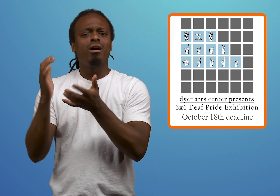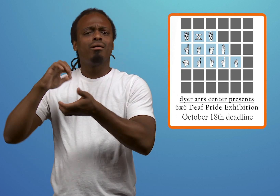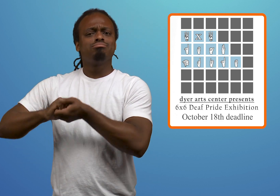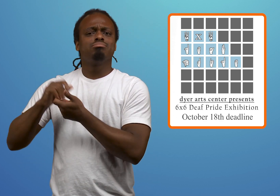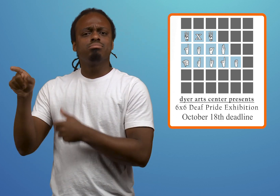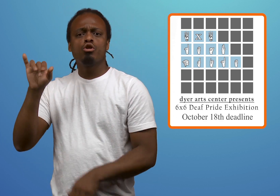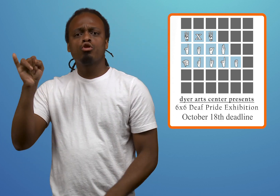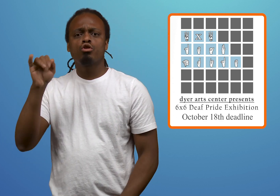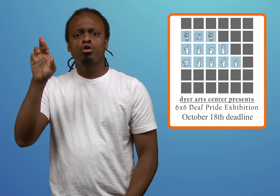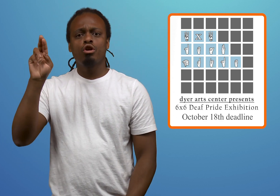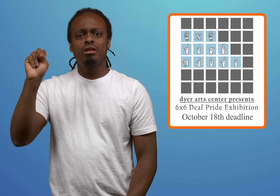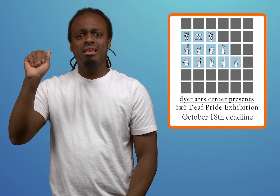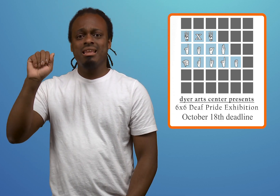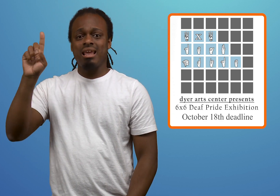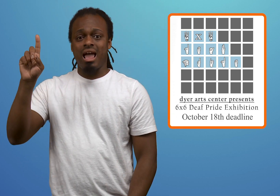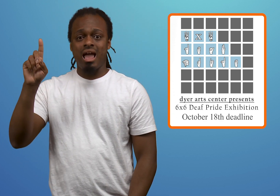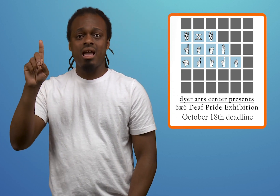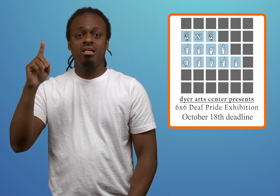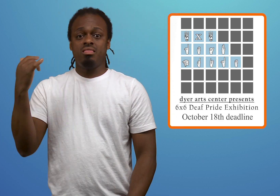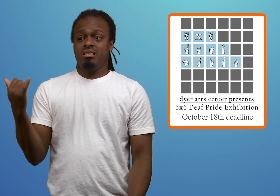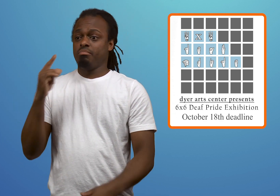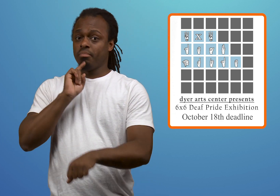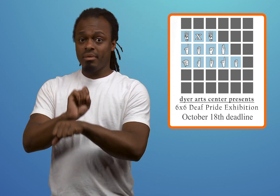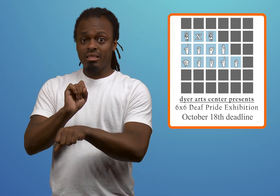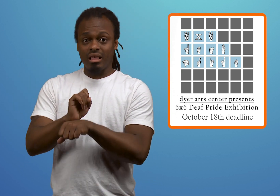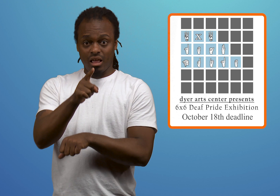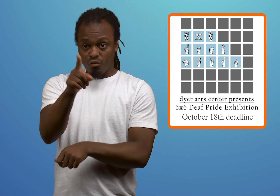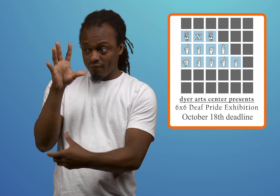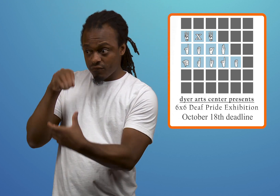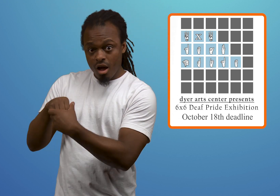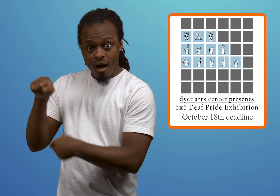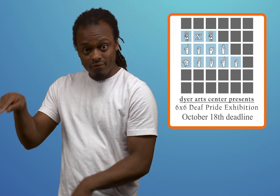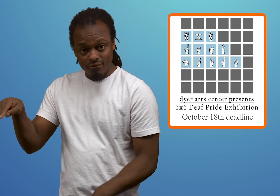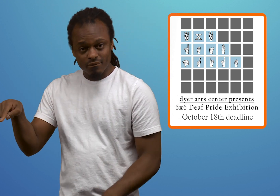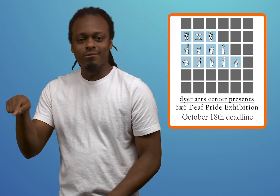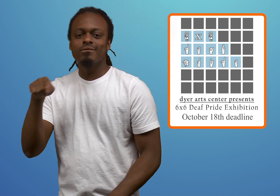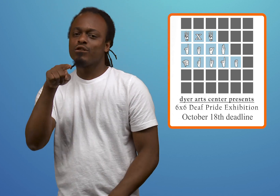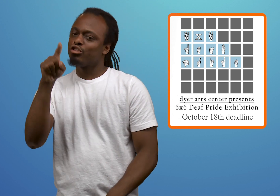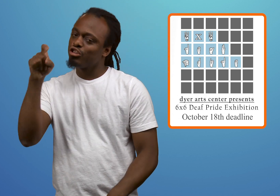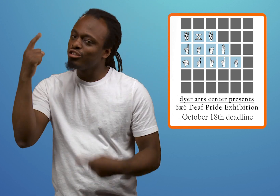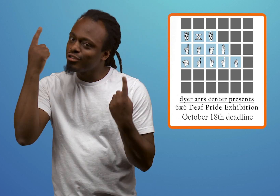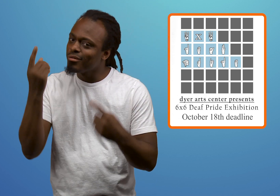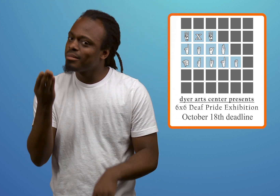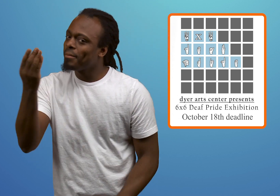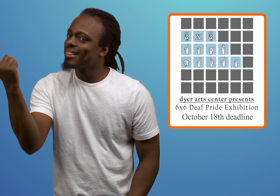The Dyer is working with Junior NAD for this one, so if you are a member, you should really